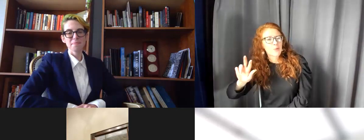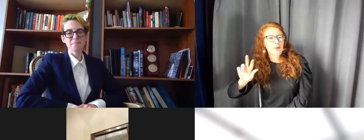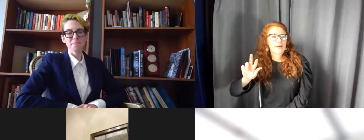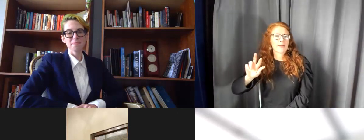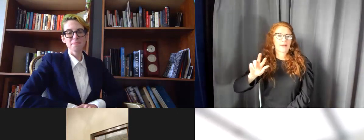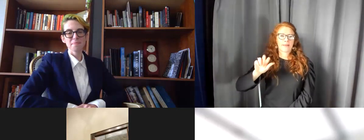Jordan Radford: that was.